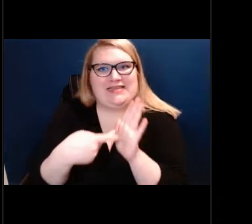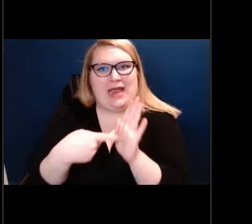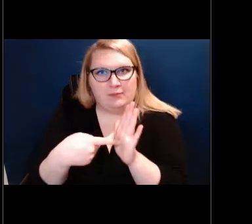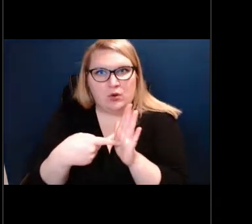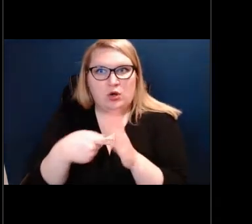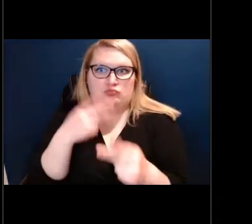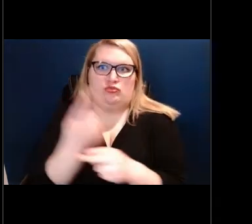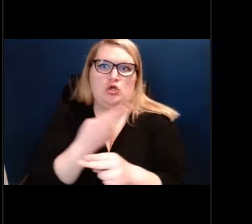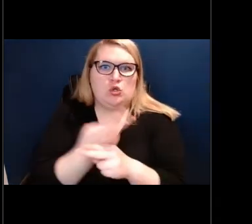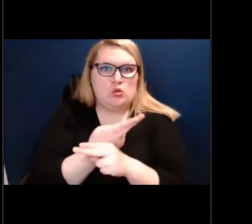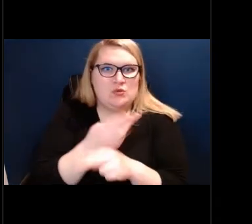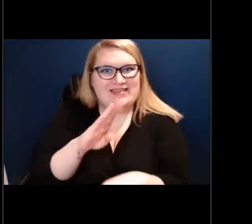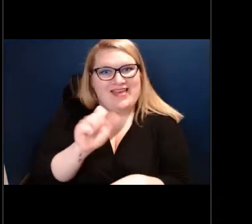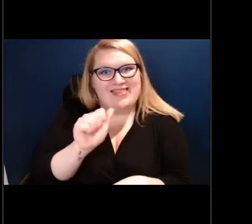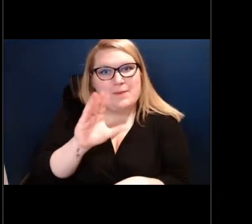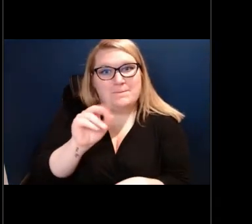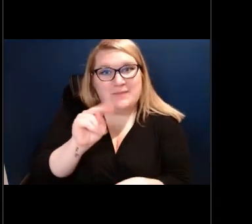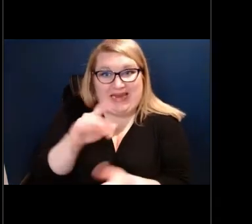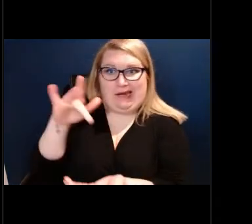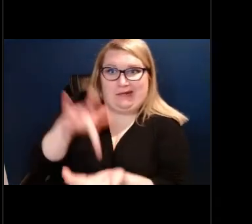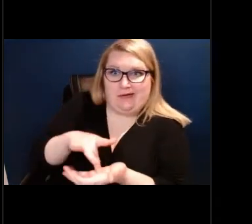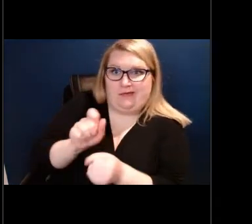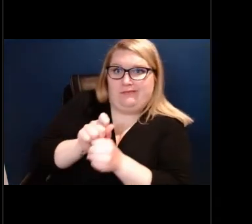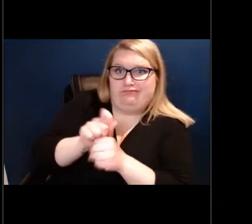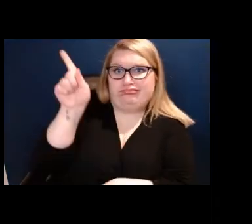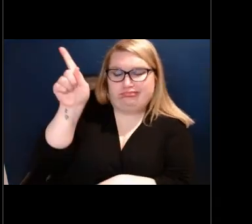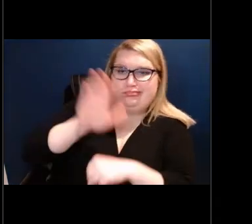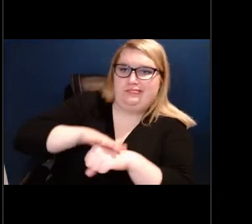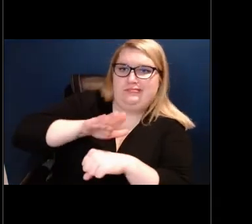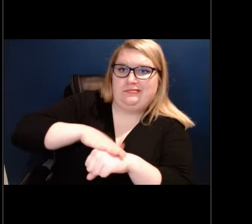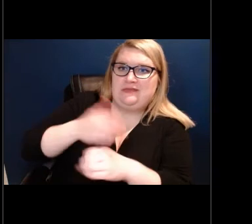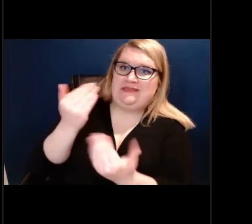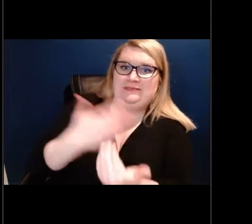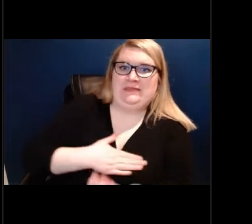to indicate distress and have people come help you out.